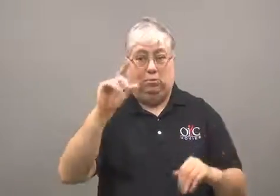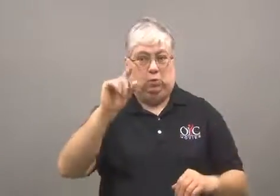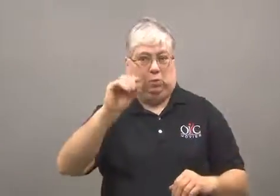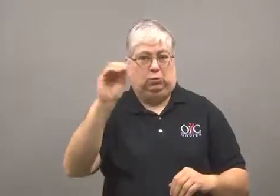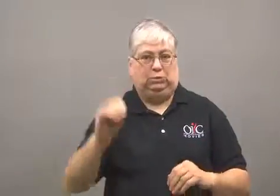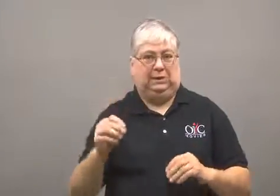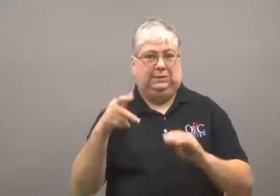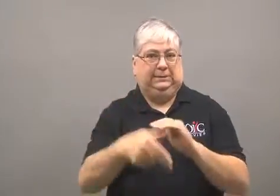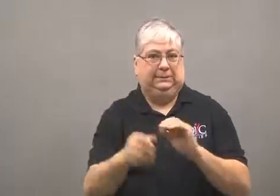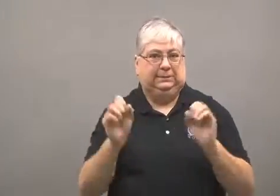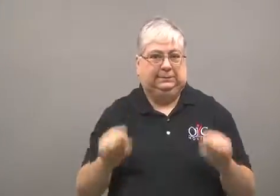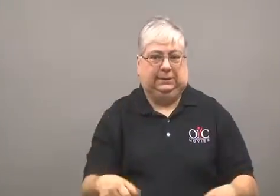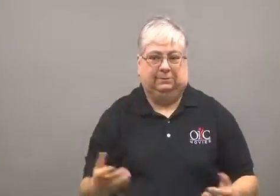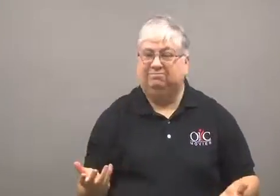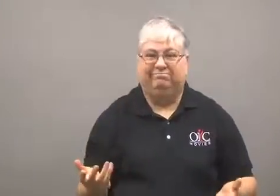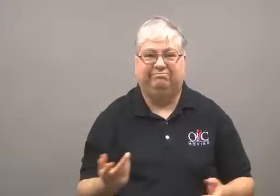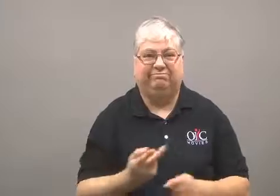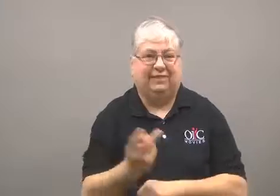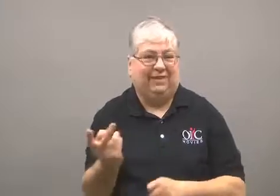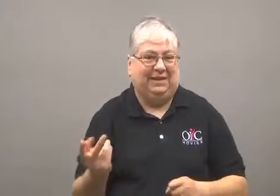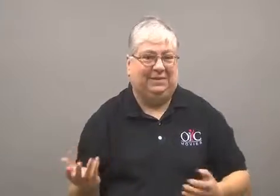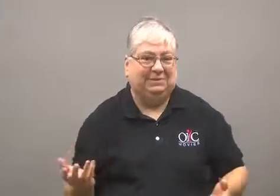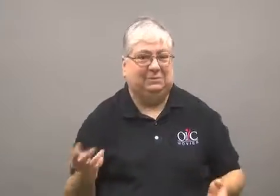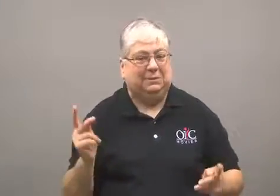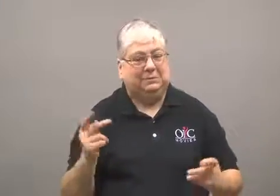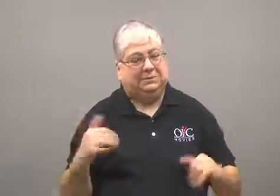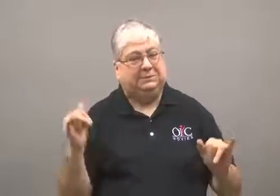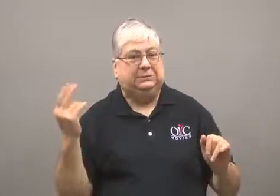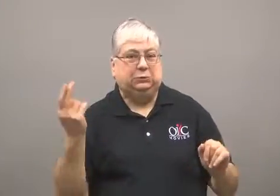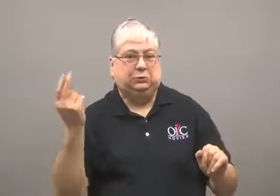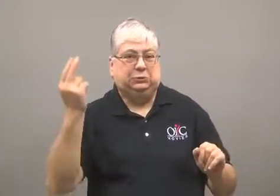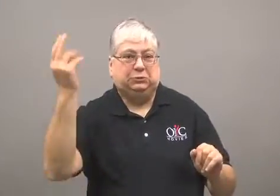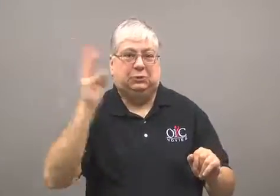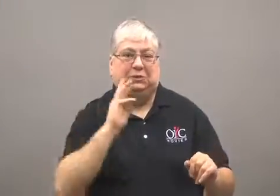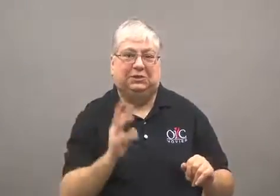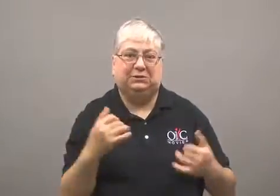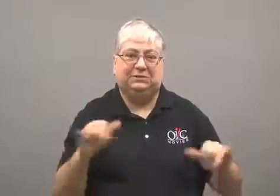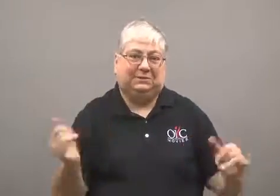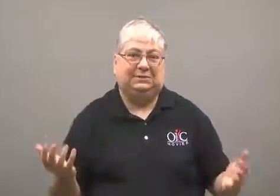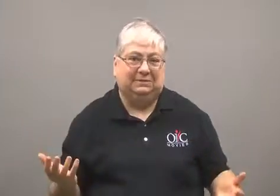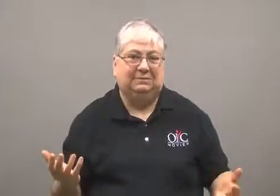He hoped to see a 20% reduction in water usage. That didn't happen. People continued to use a lot of water.